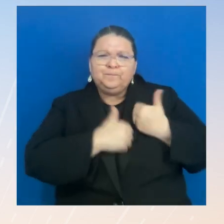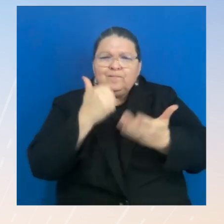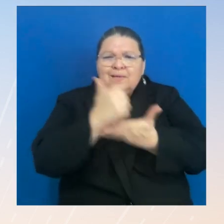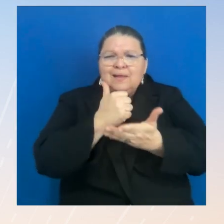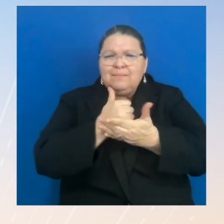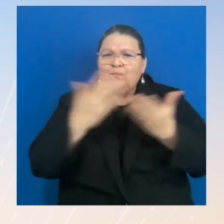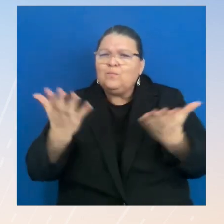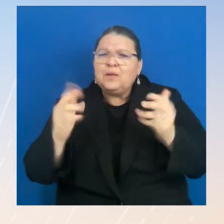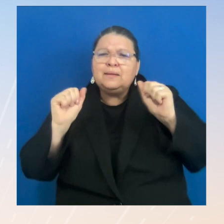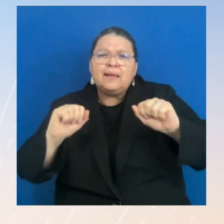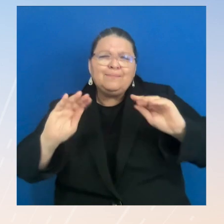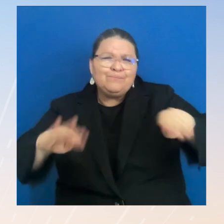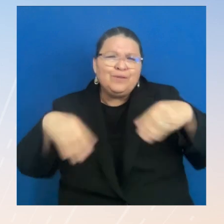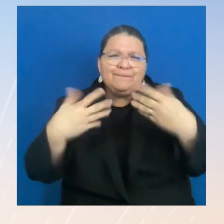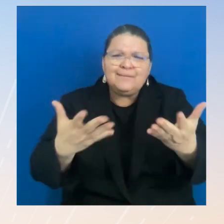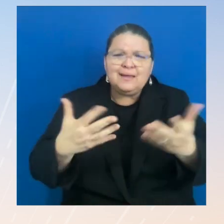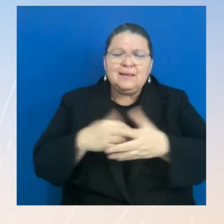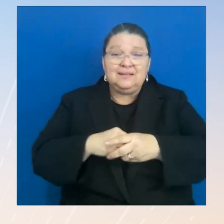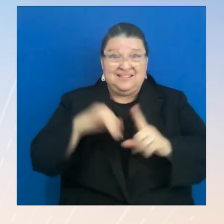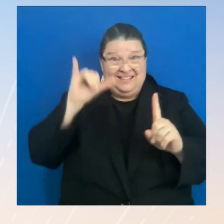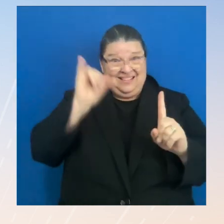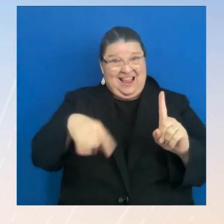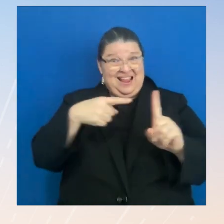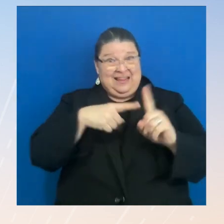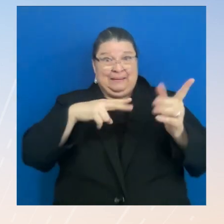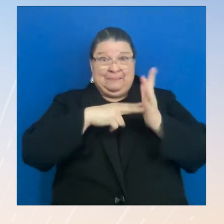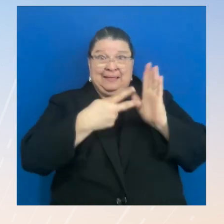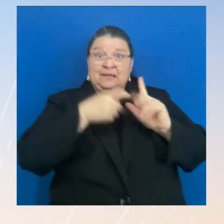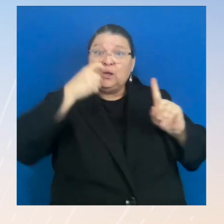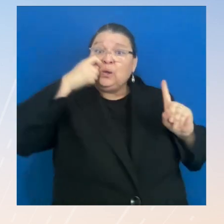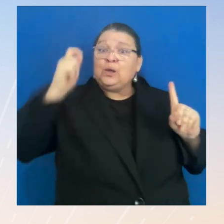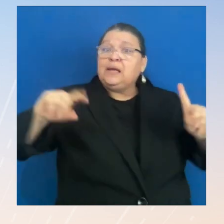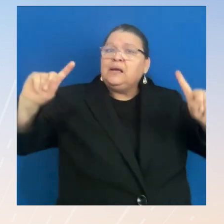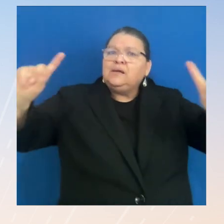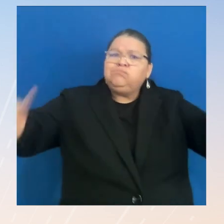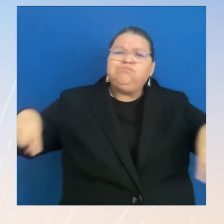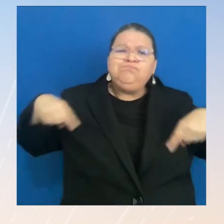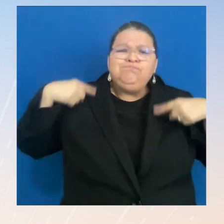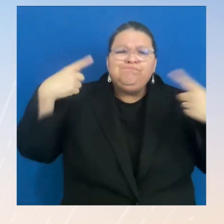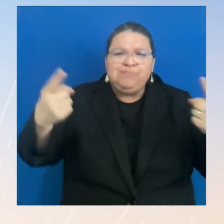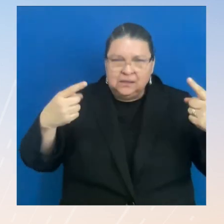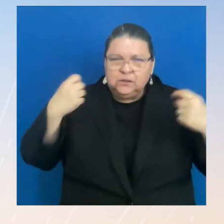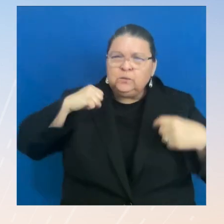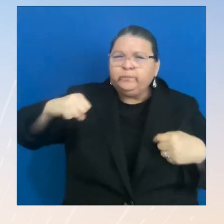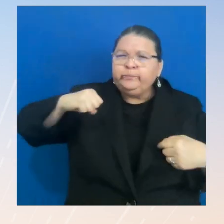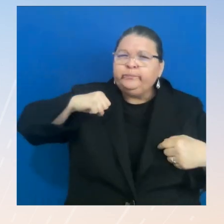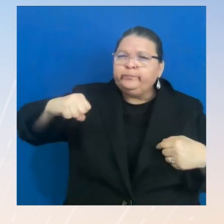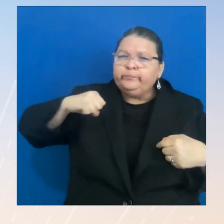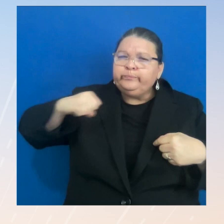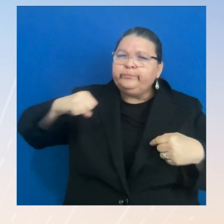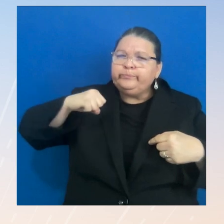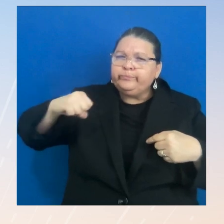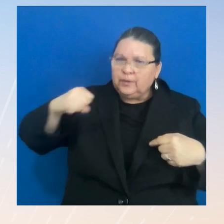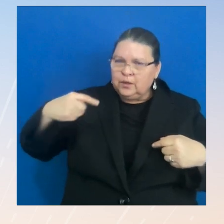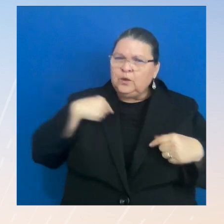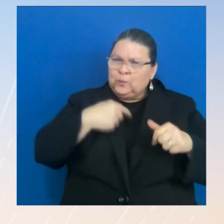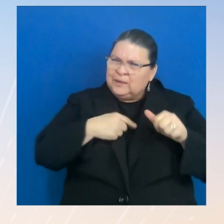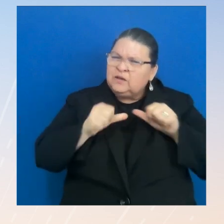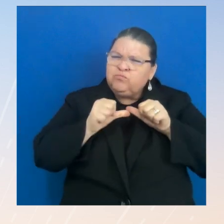and to fight and effectively do that over the last 19 days. And that is what we will continue to provide with the additional funding in the omnibus.